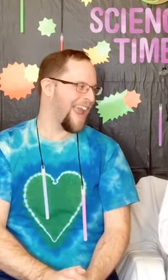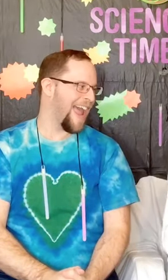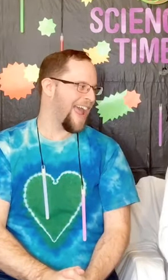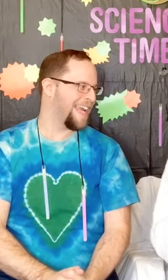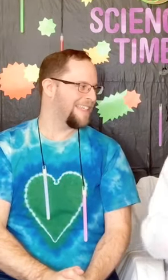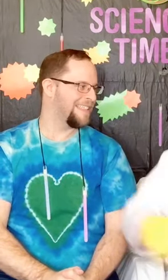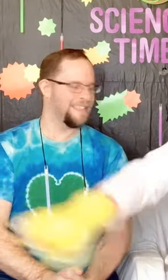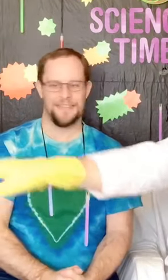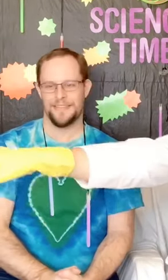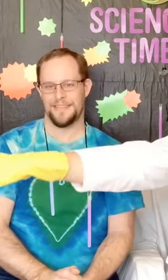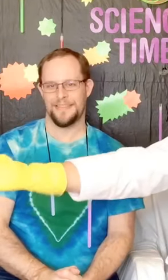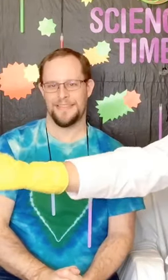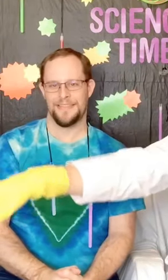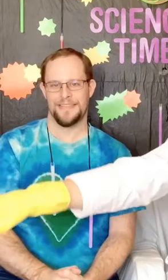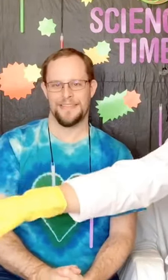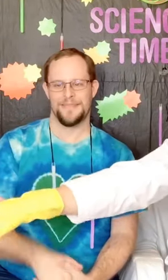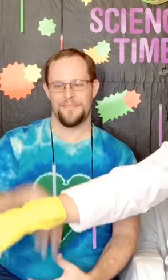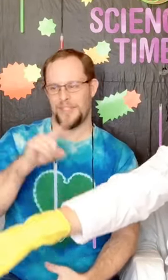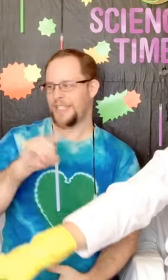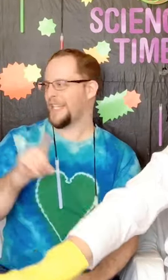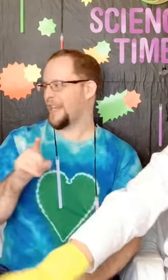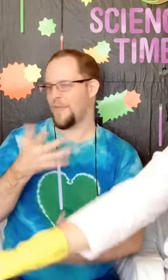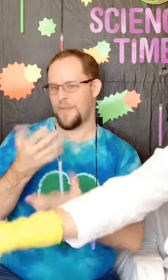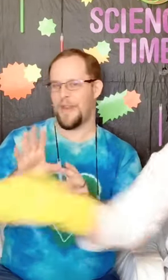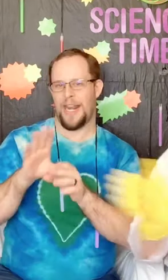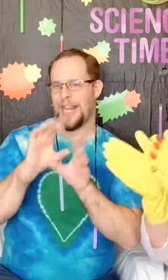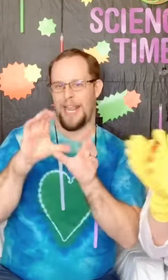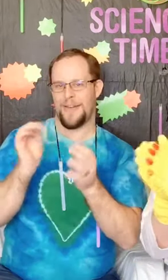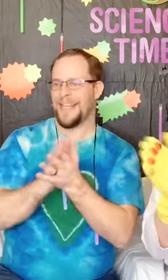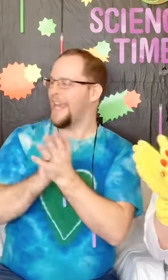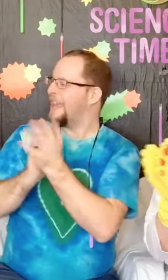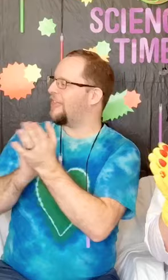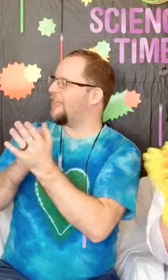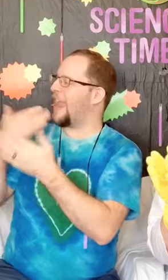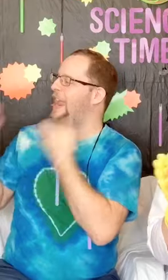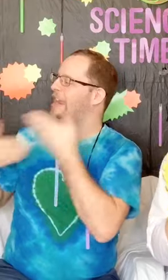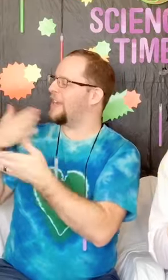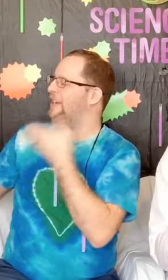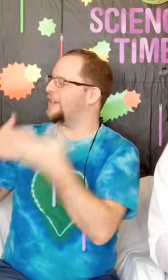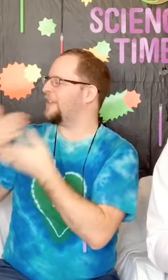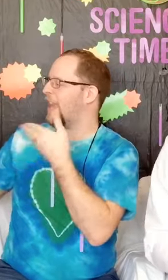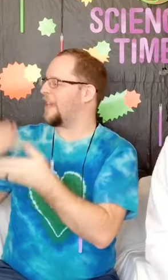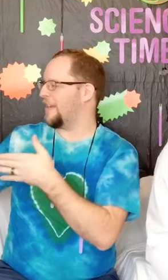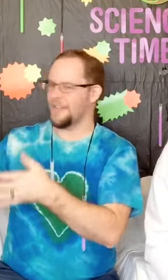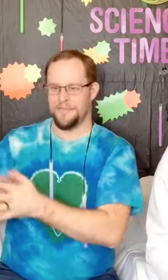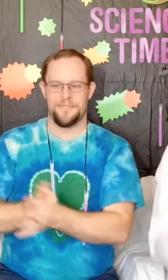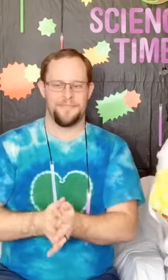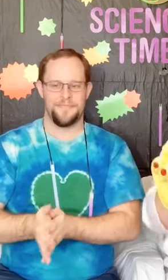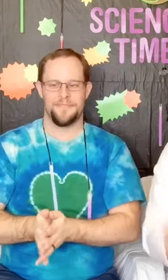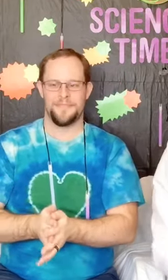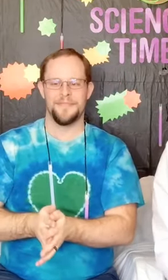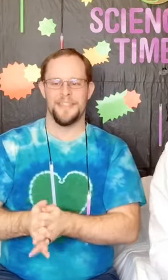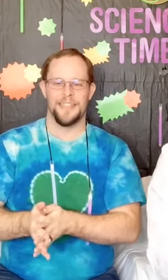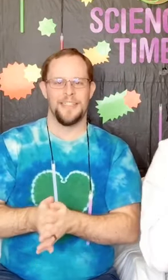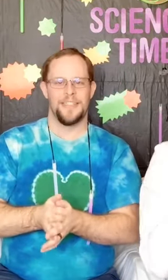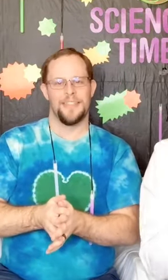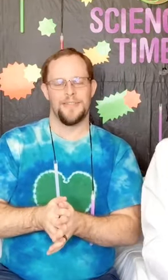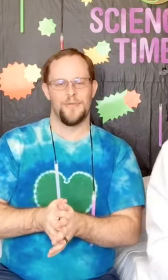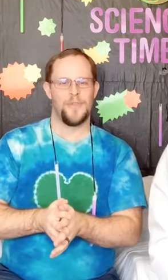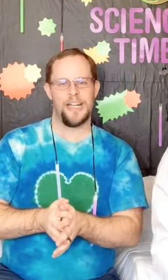And we also have, Mr, Zae's over here, but he didn't want to be on camera. But thank you for Mr. Zae. AARON: Thank you. Thank you. CALI: And Miss Brittany is over here, but she didn't want to be on camera.